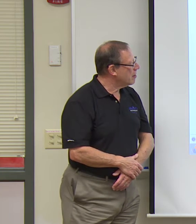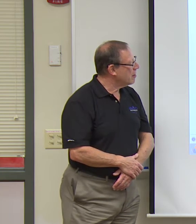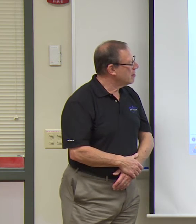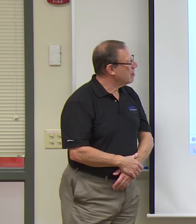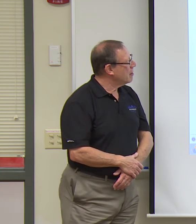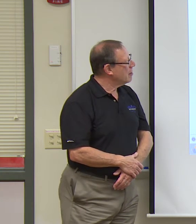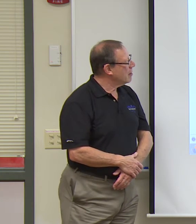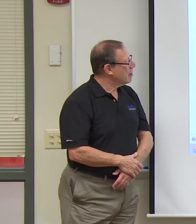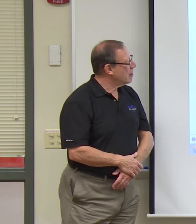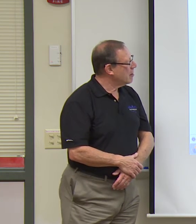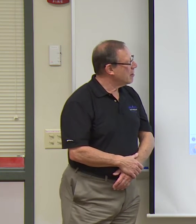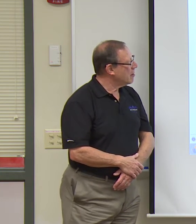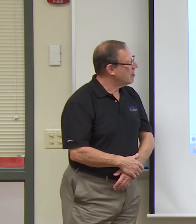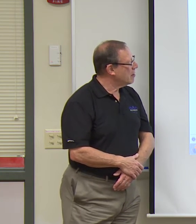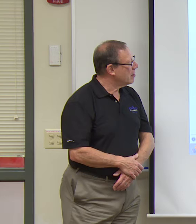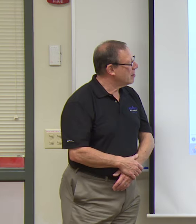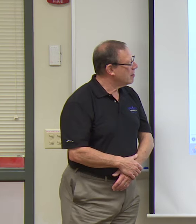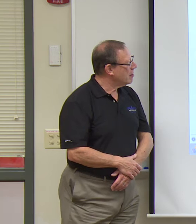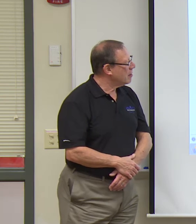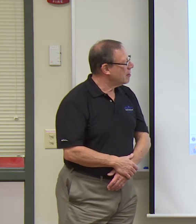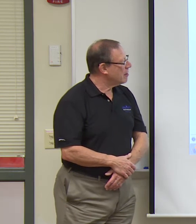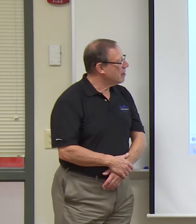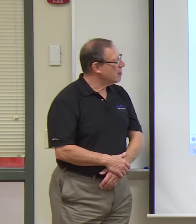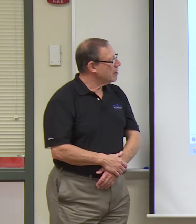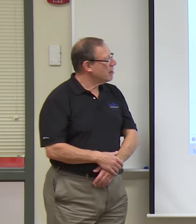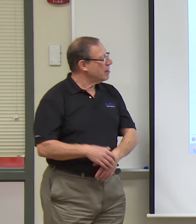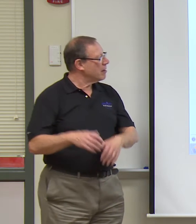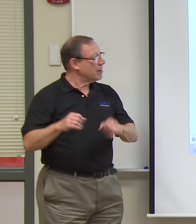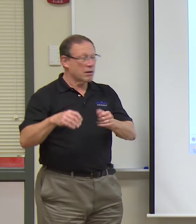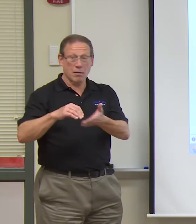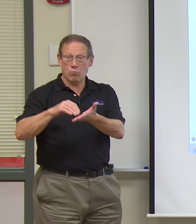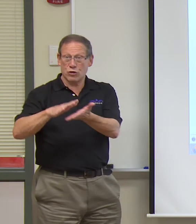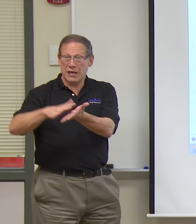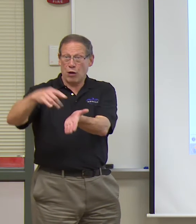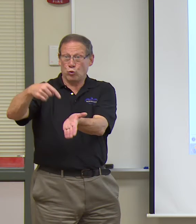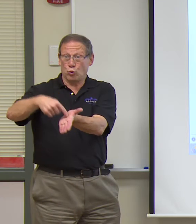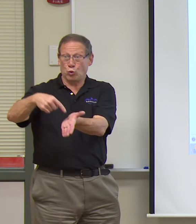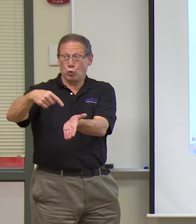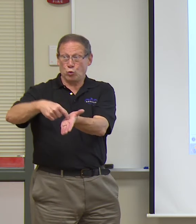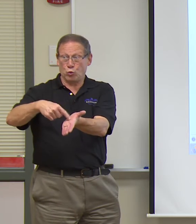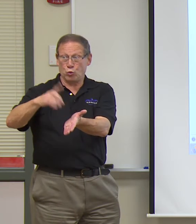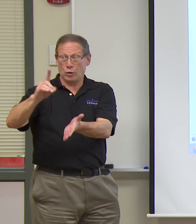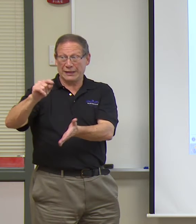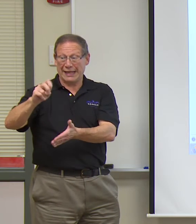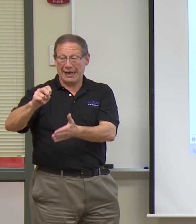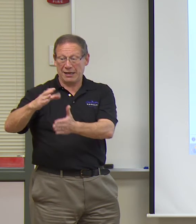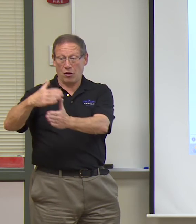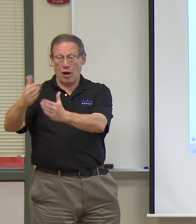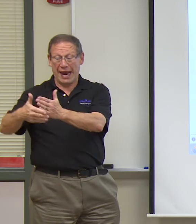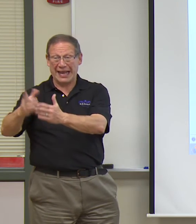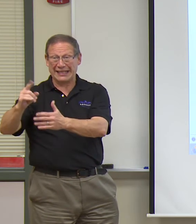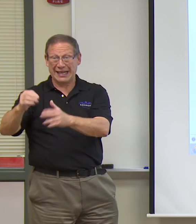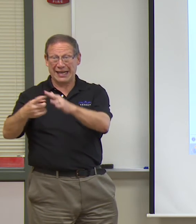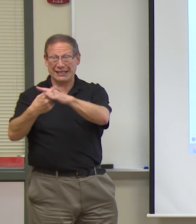And then you can have a due date and an end date if you want it to disappear again, but for things like this, mostly you just keep it open.